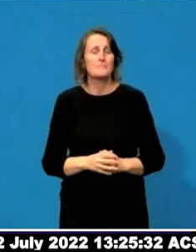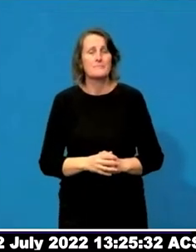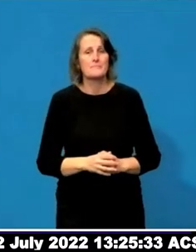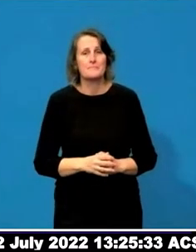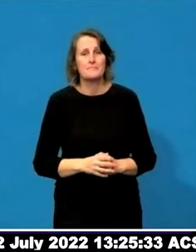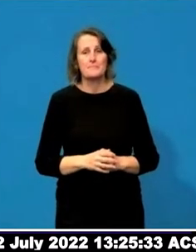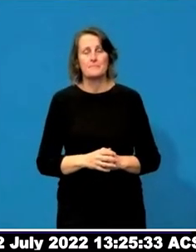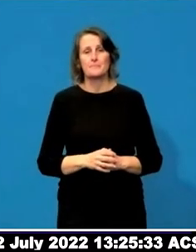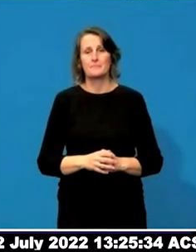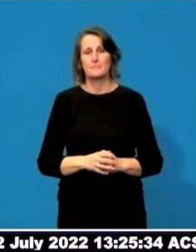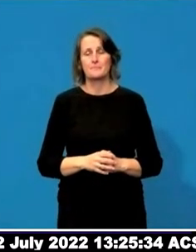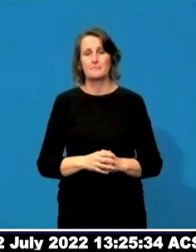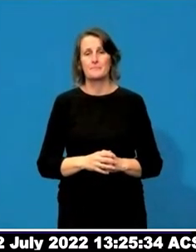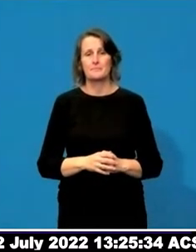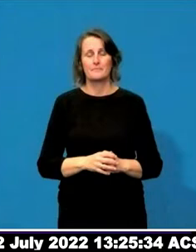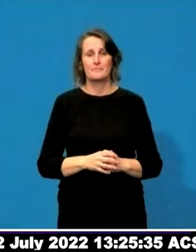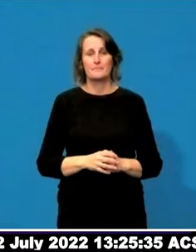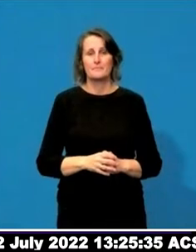MS McMAHON: Mrs Smith, Ms McRae just spoke about